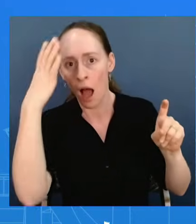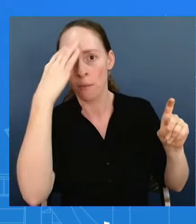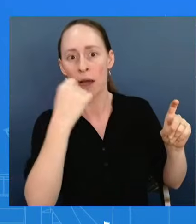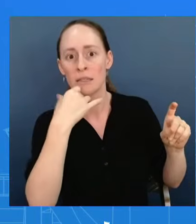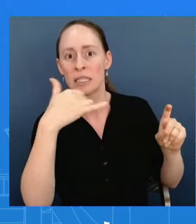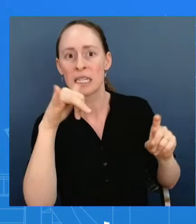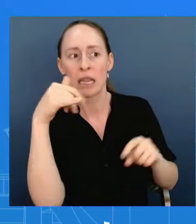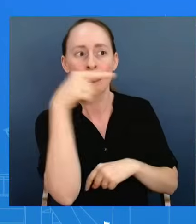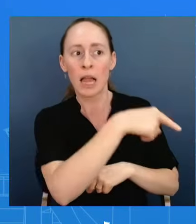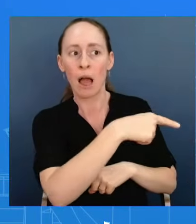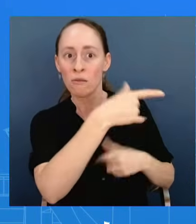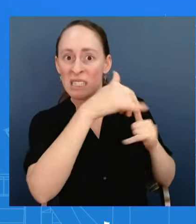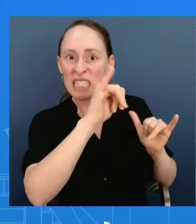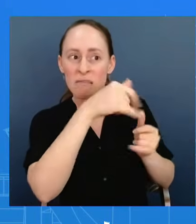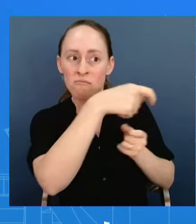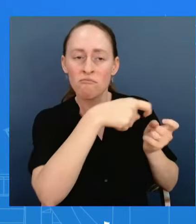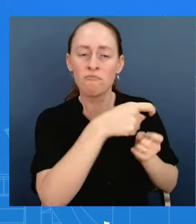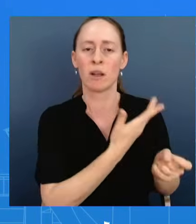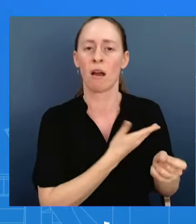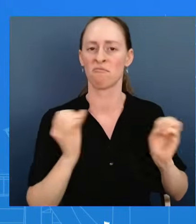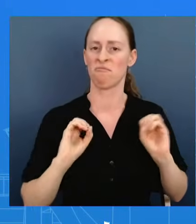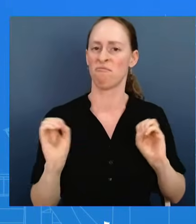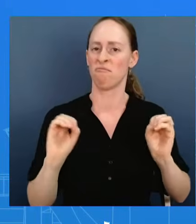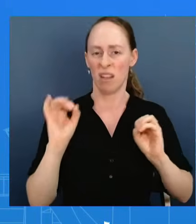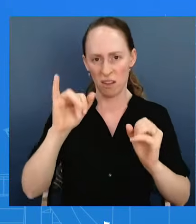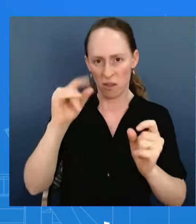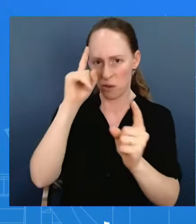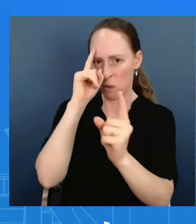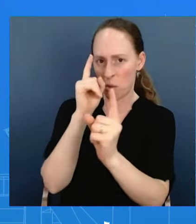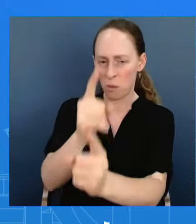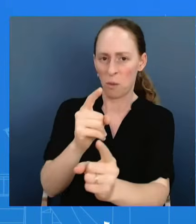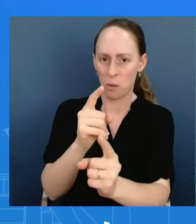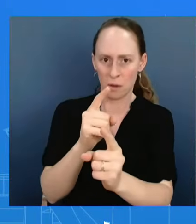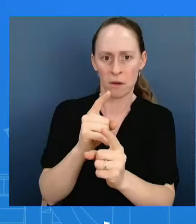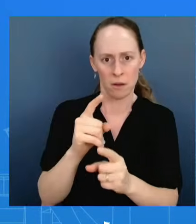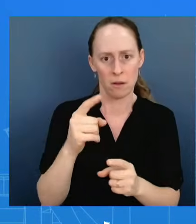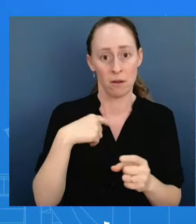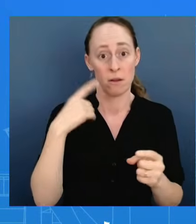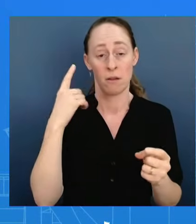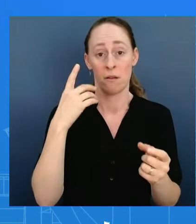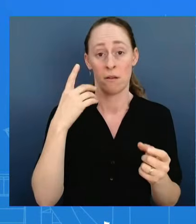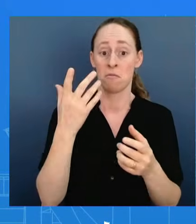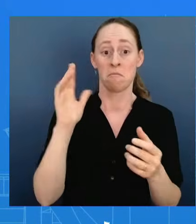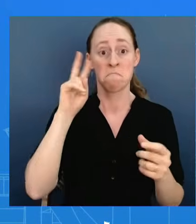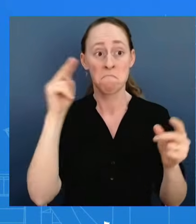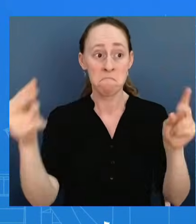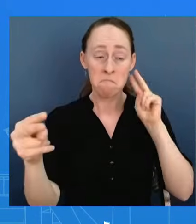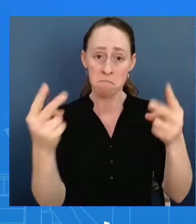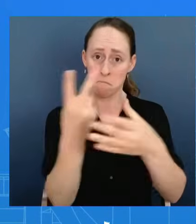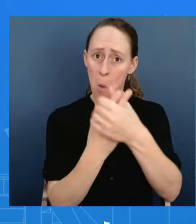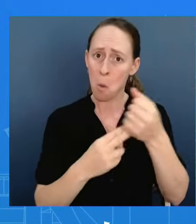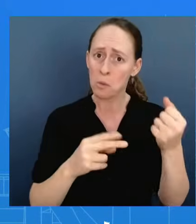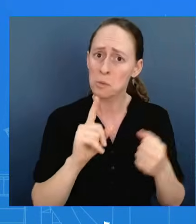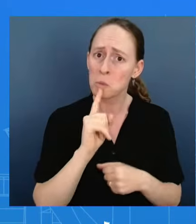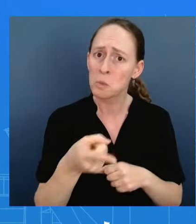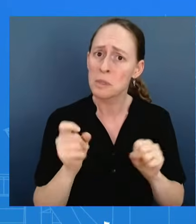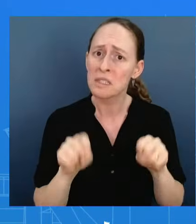or at odds with one another. Ms. Jean-Pierre: Go ahead, Lalit. The Press: Thank you. Two questions. To what extent the war in Gaza has impacted